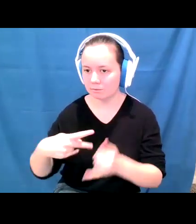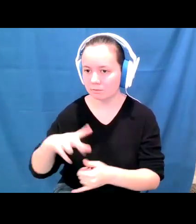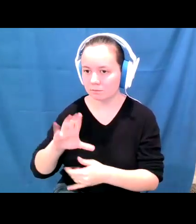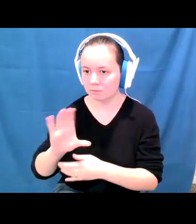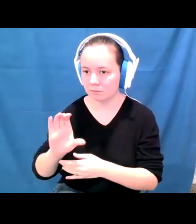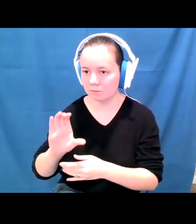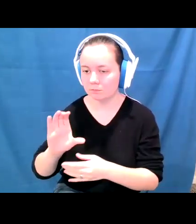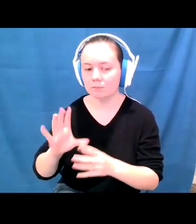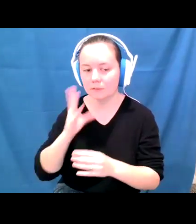Next slide.